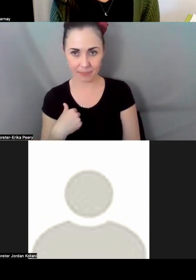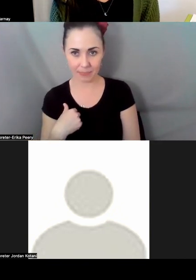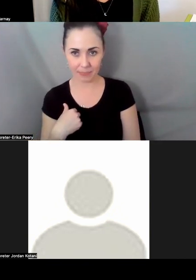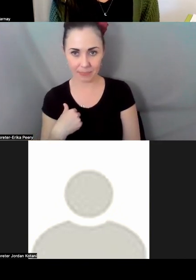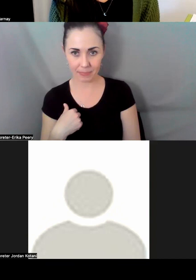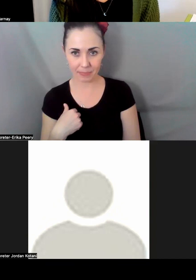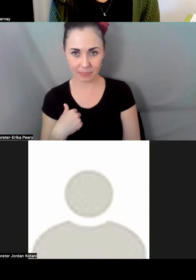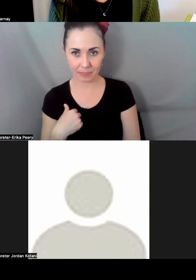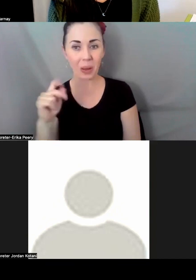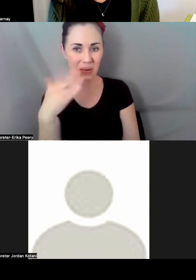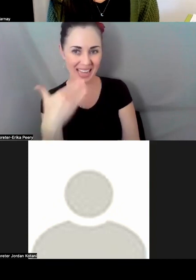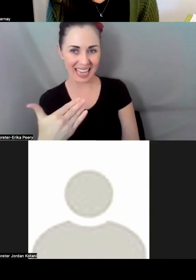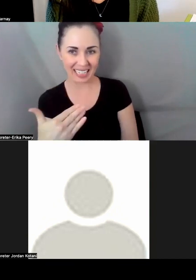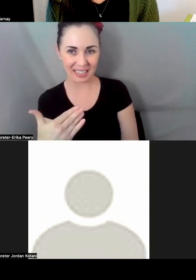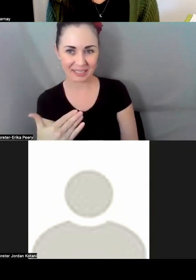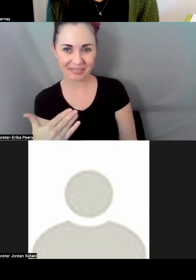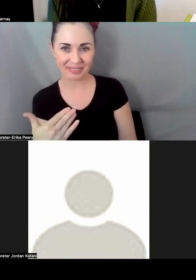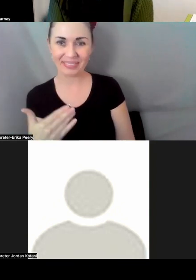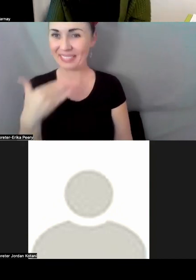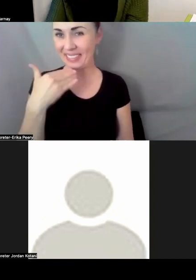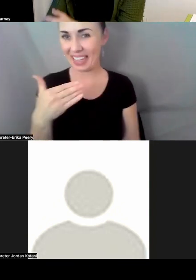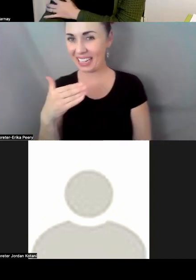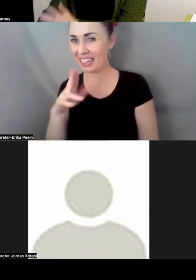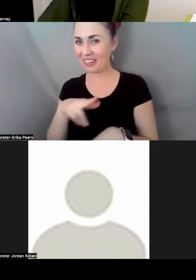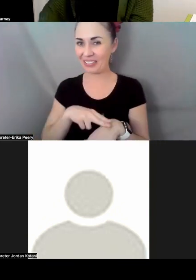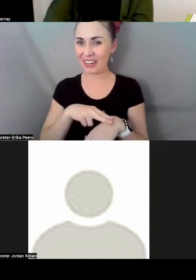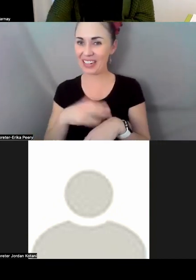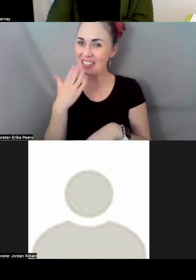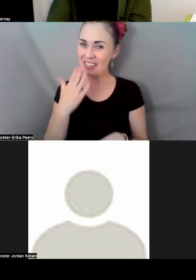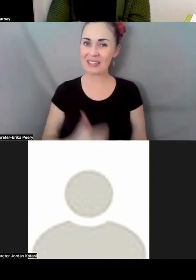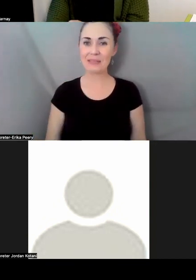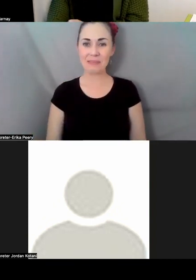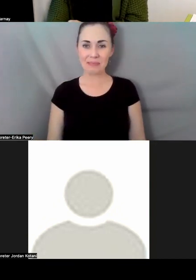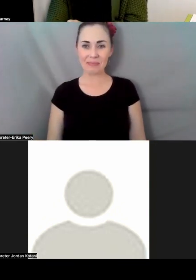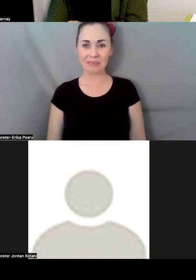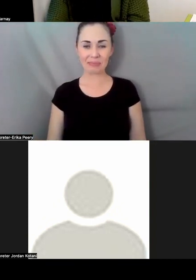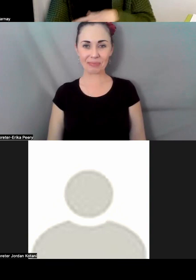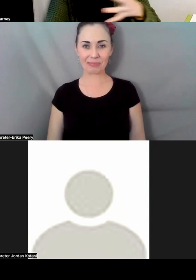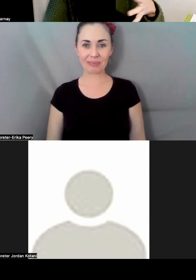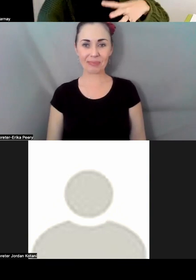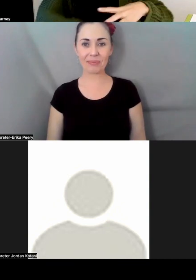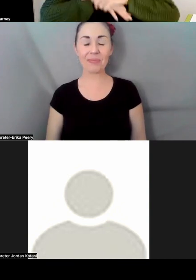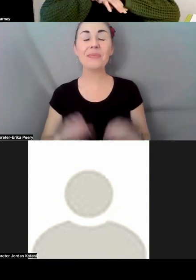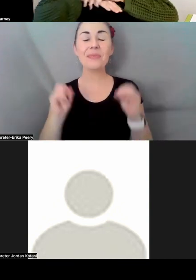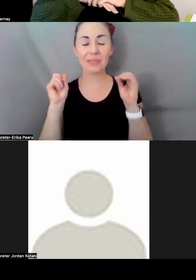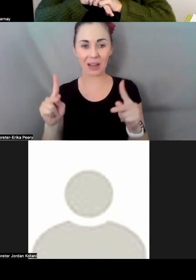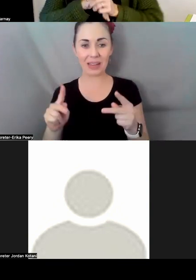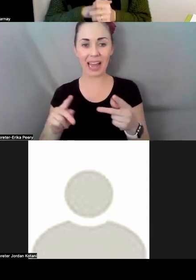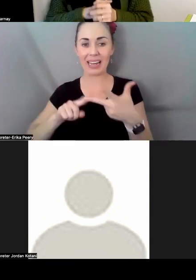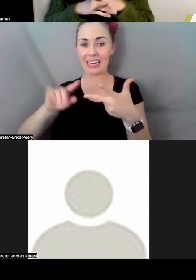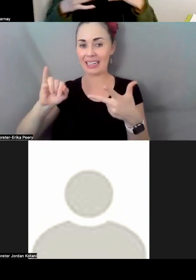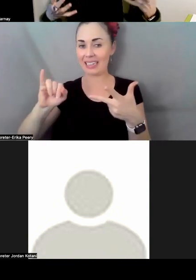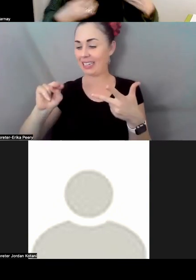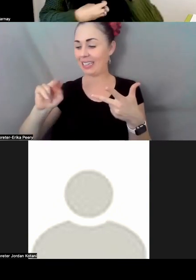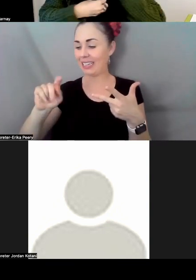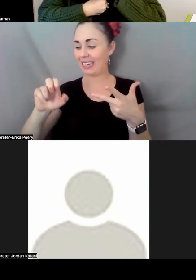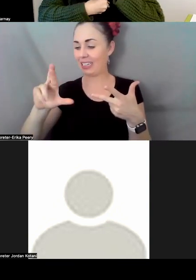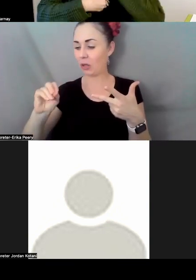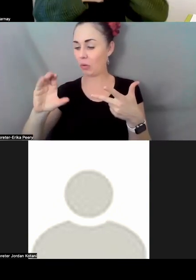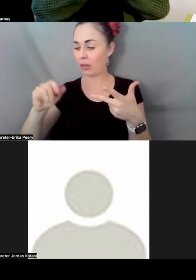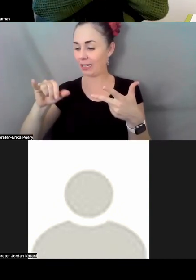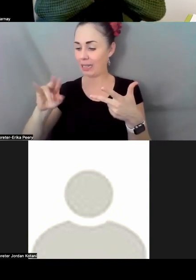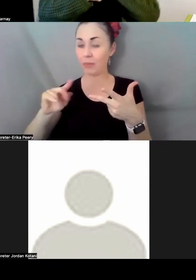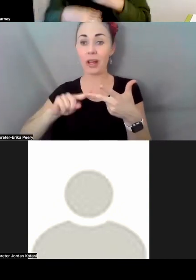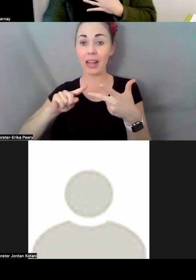Thank you, thank you. So Interoception is where I was at. That is what goes on inside